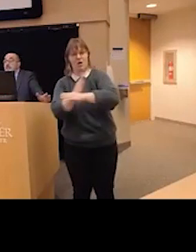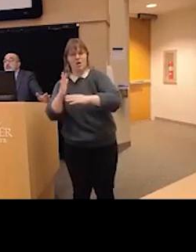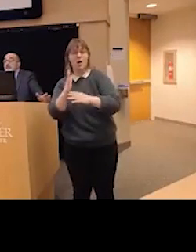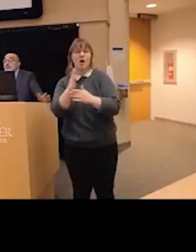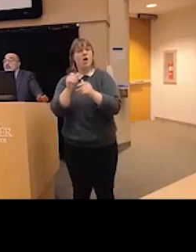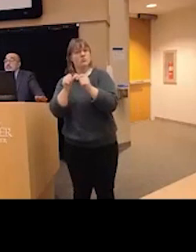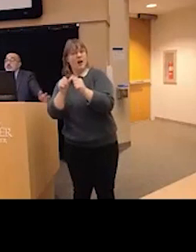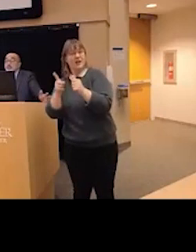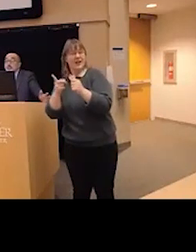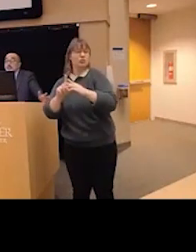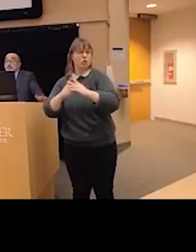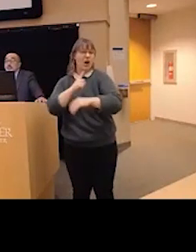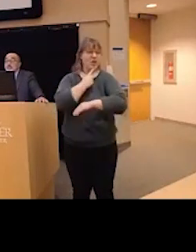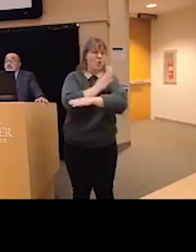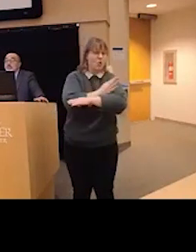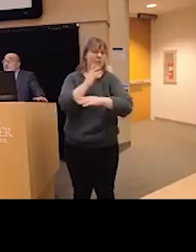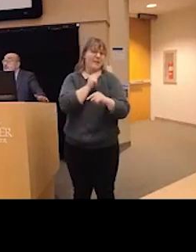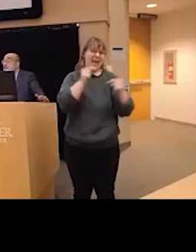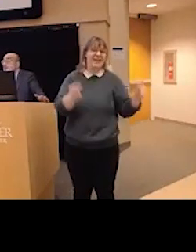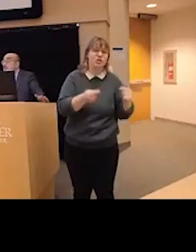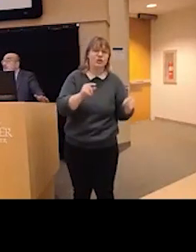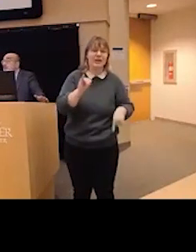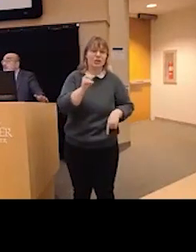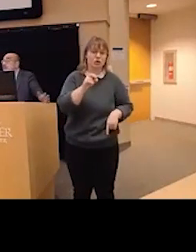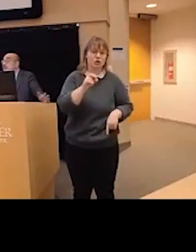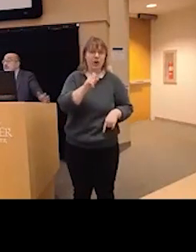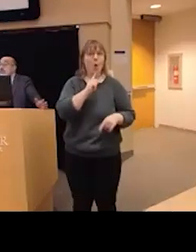pain it could be actually an injury or it could just be gradually Progressive pain that becomes